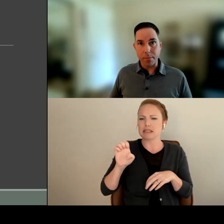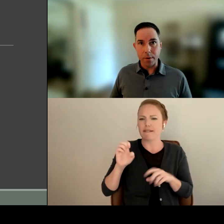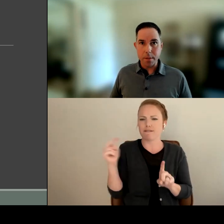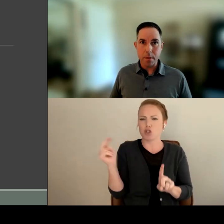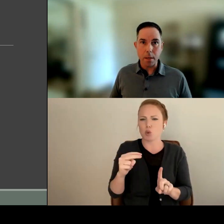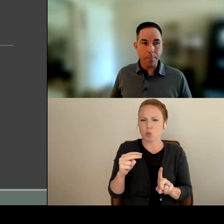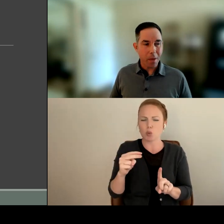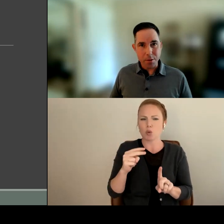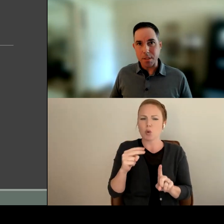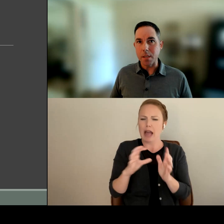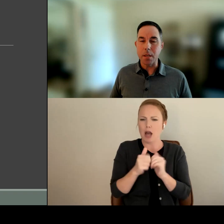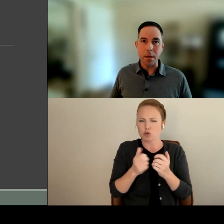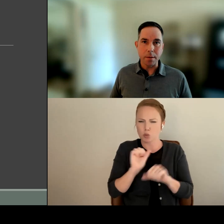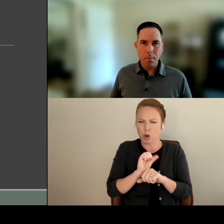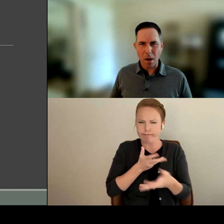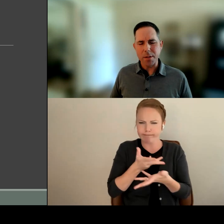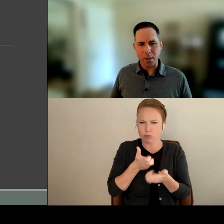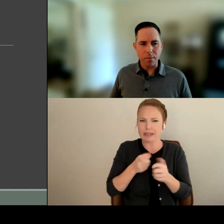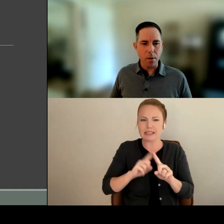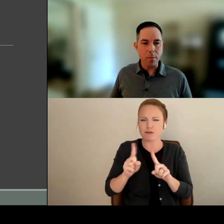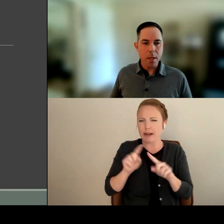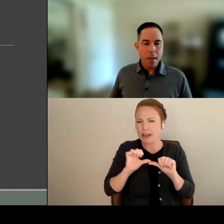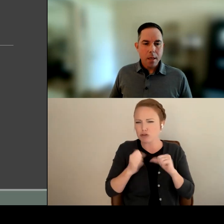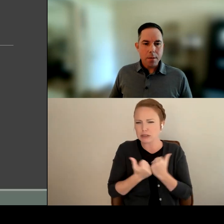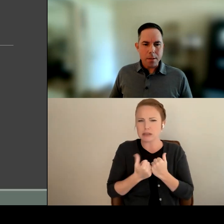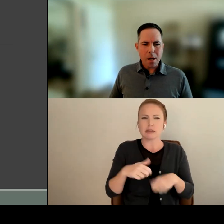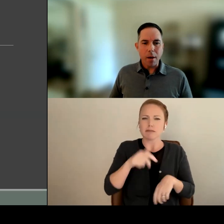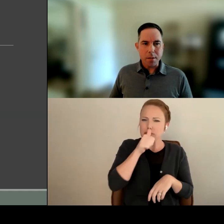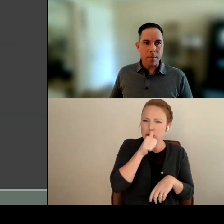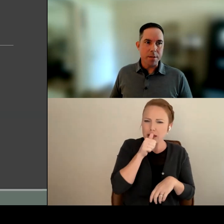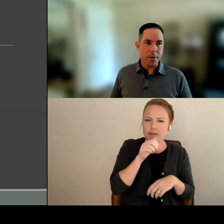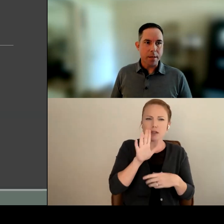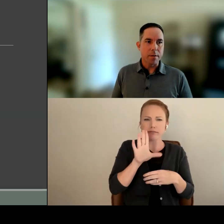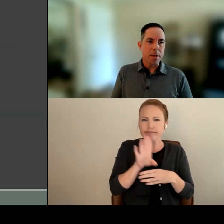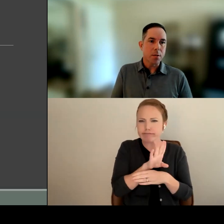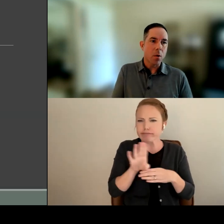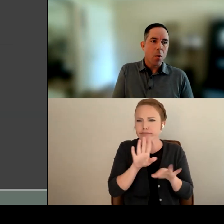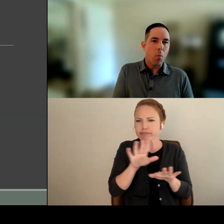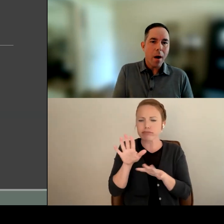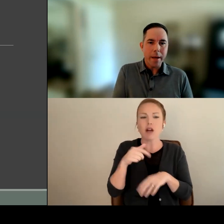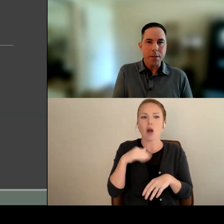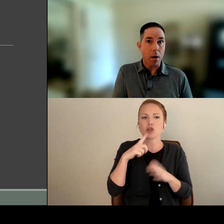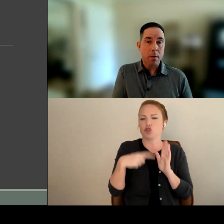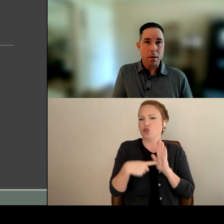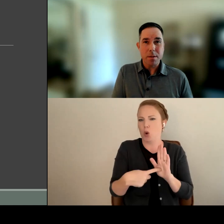different agencies and private sector firms to talk about some of the interactivity. Why HR?